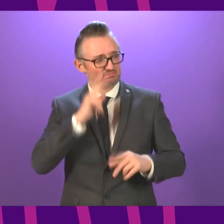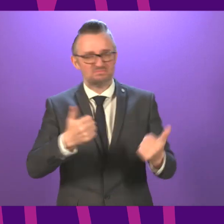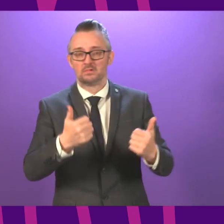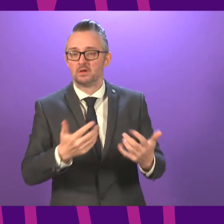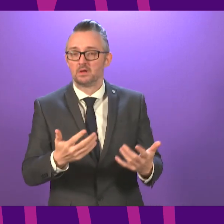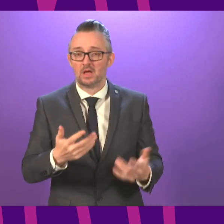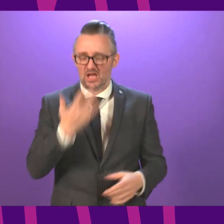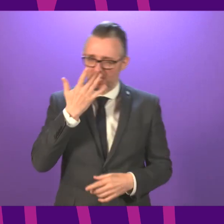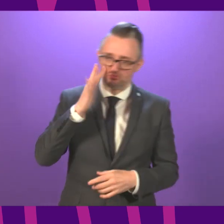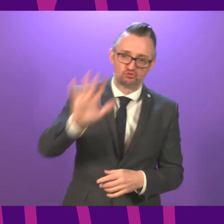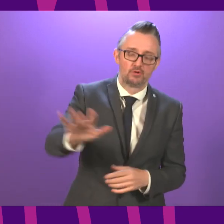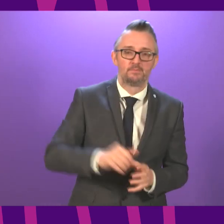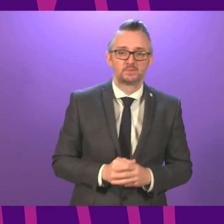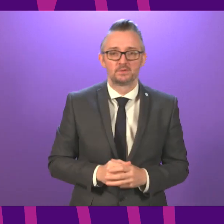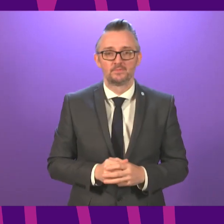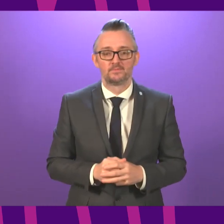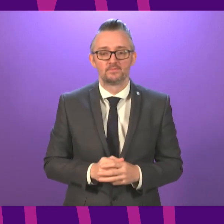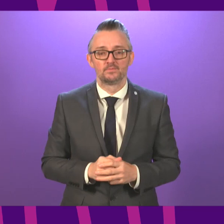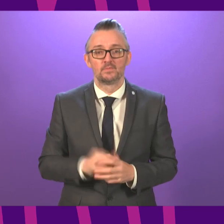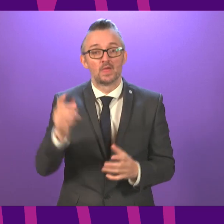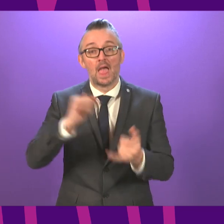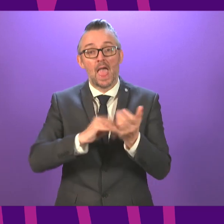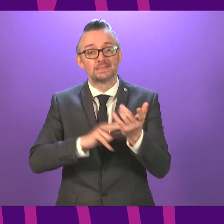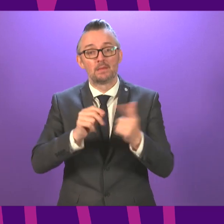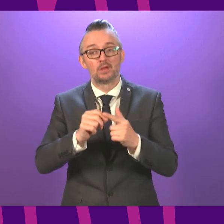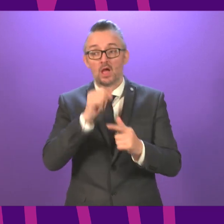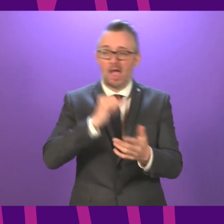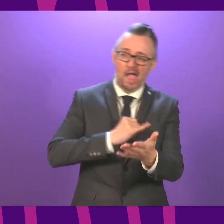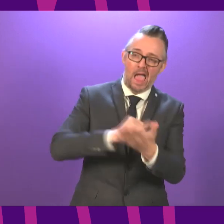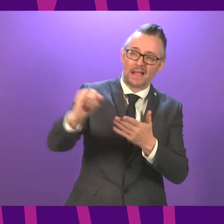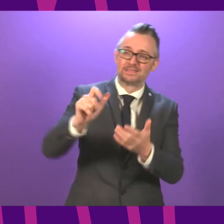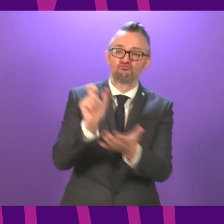No—the SNP is not anti-trade. We are pro-Scotland,